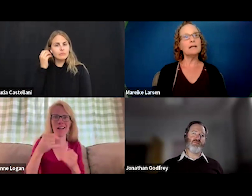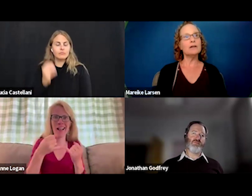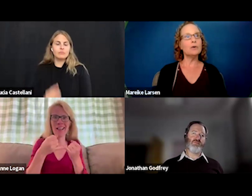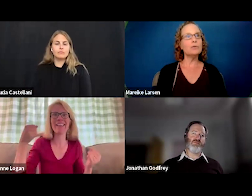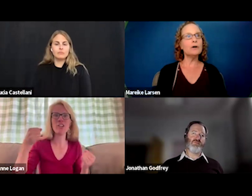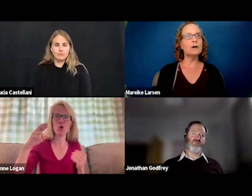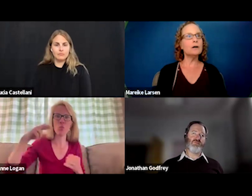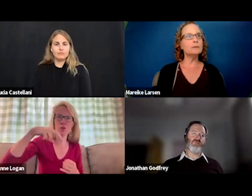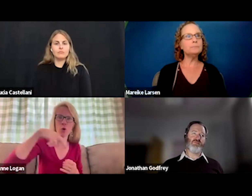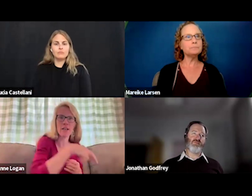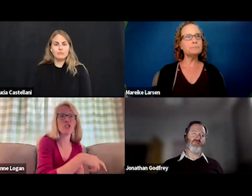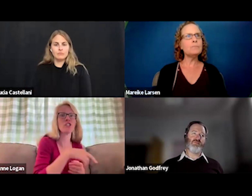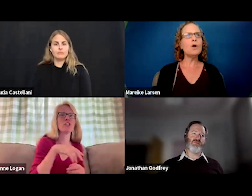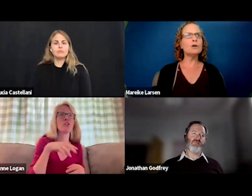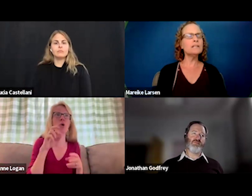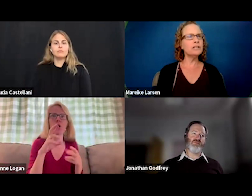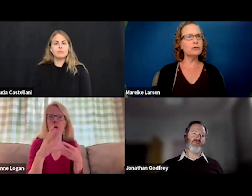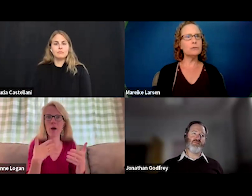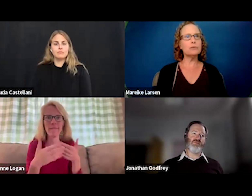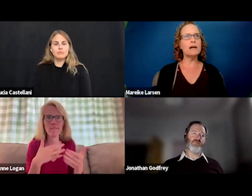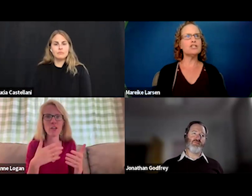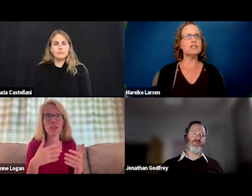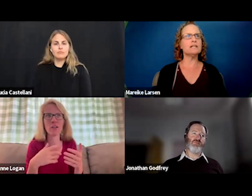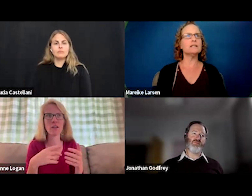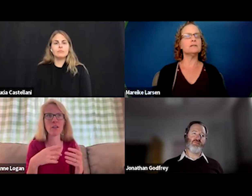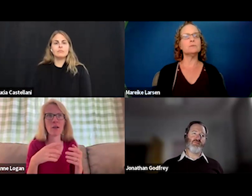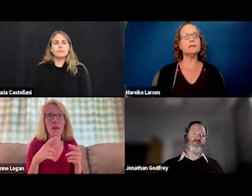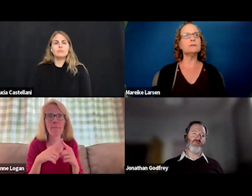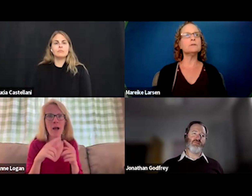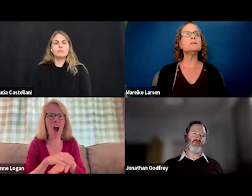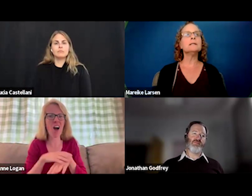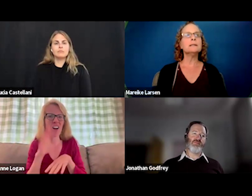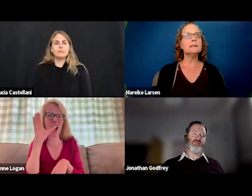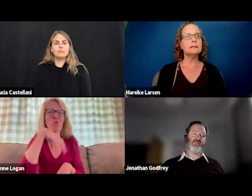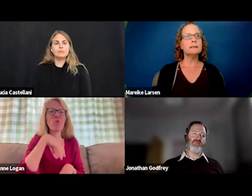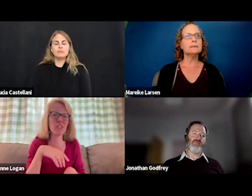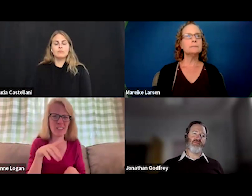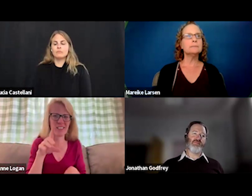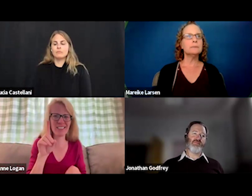like ANOVA or linear regression or whatever,